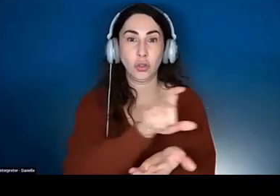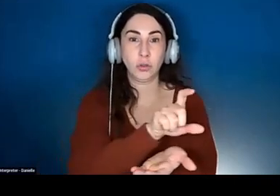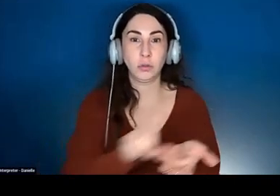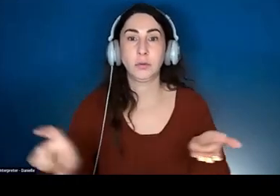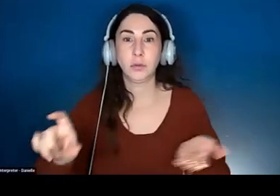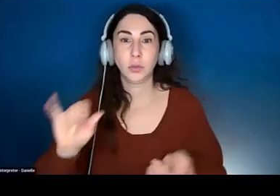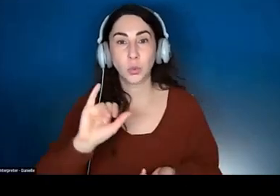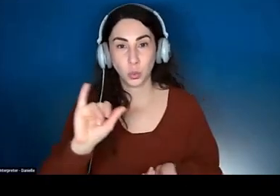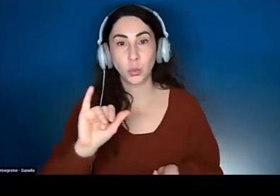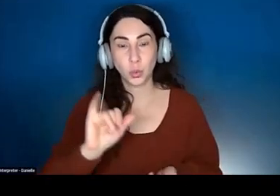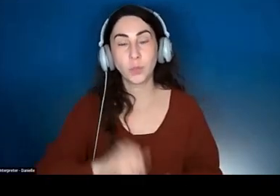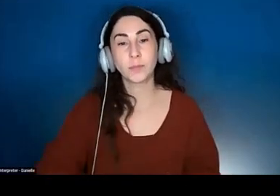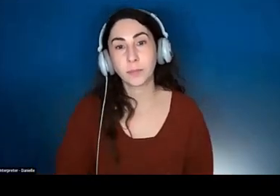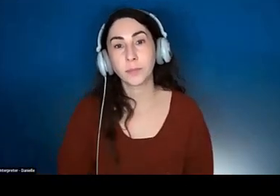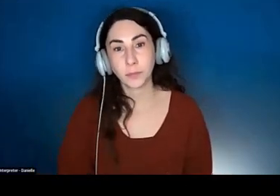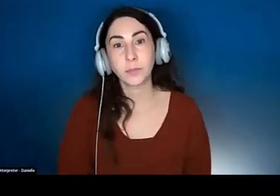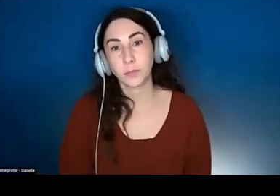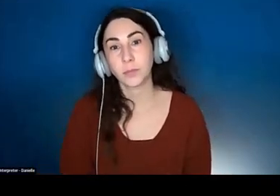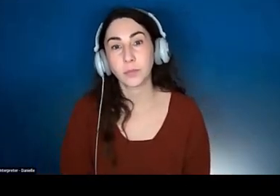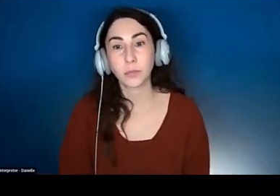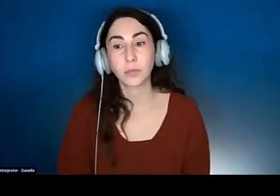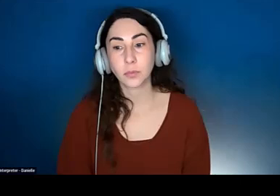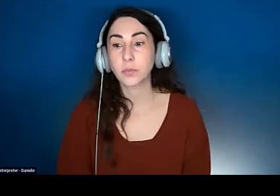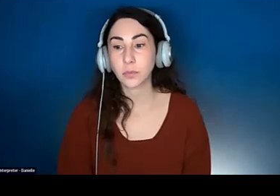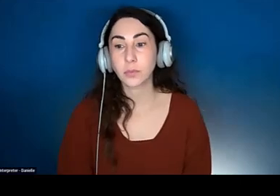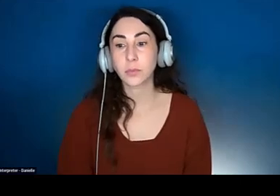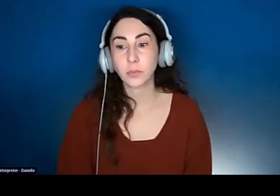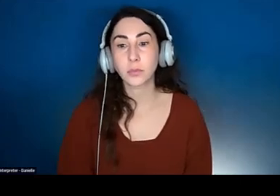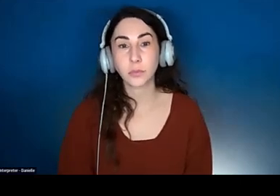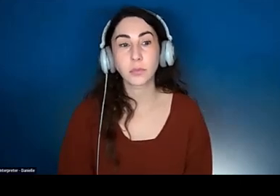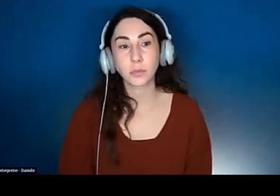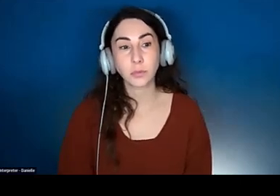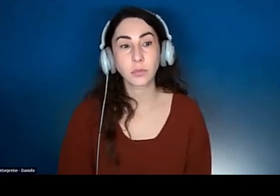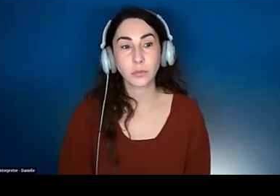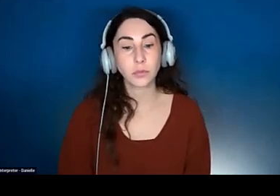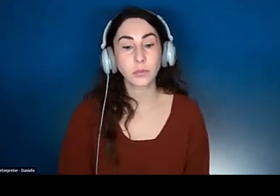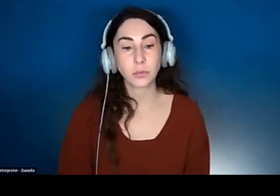the individual so that you continue to grow the